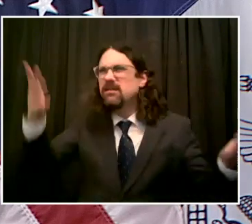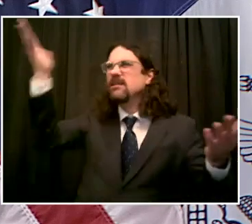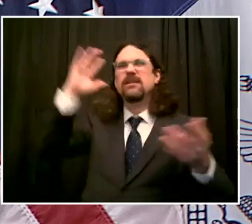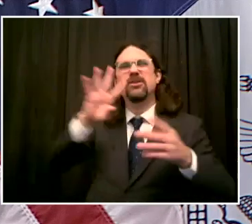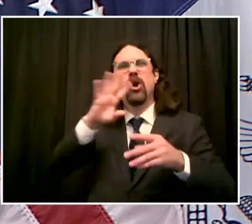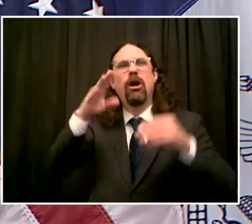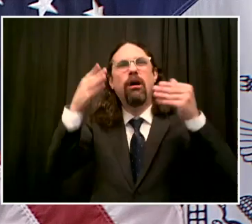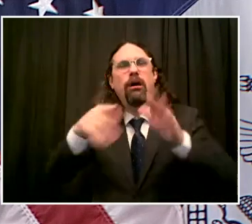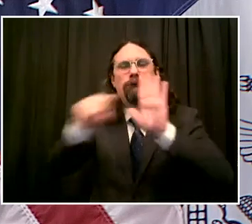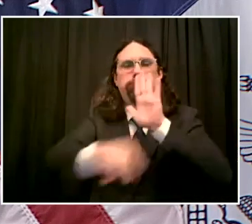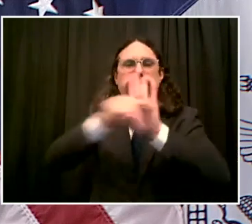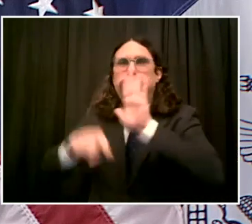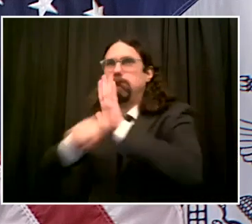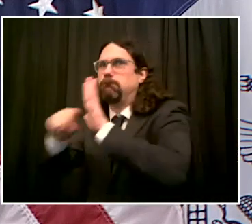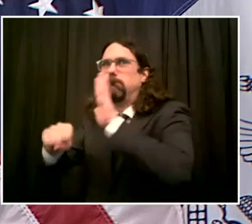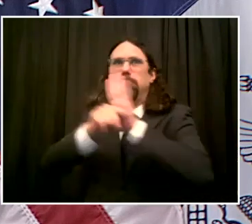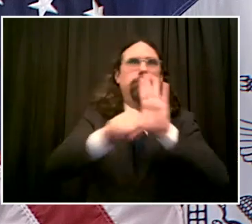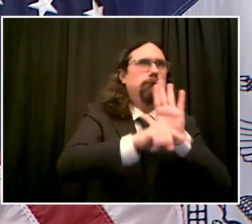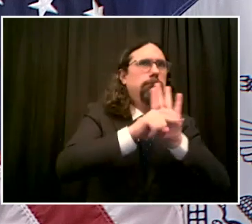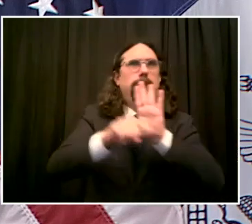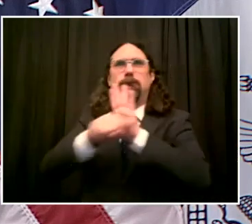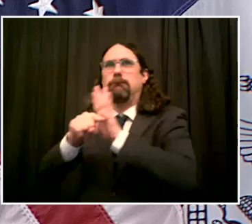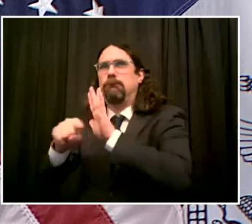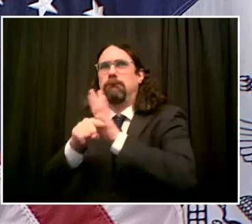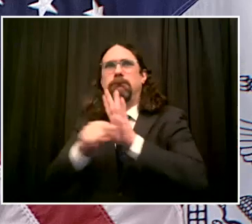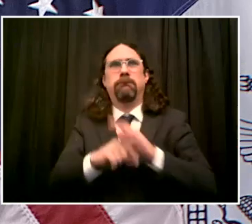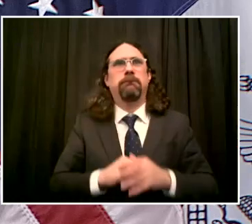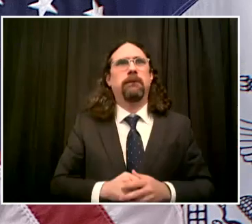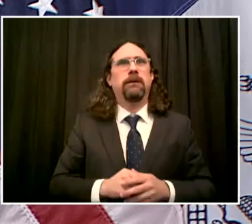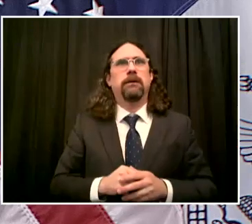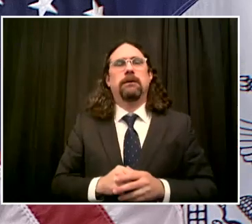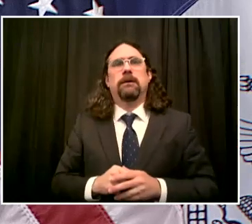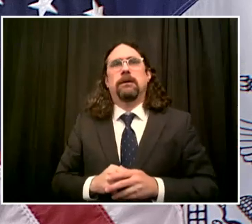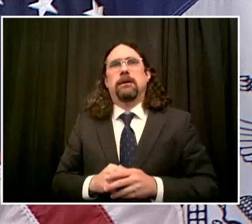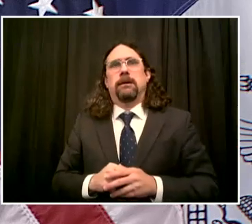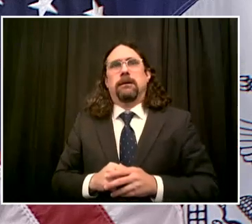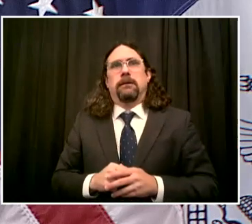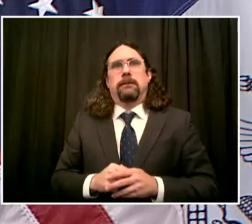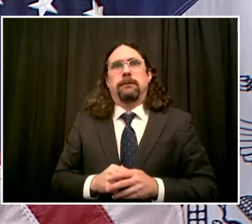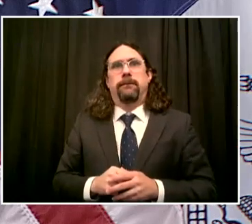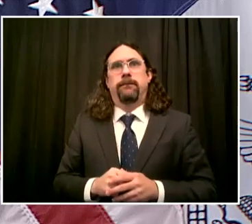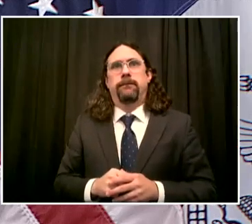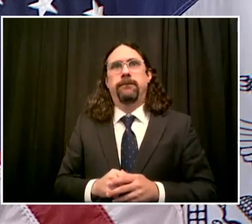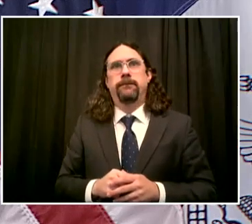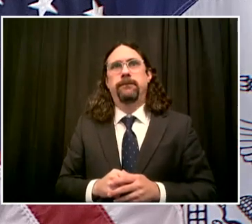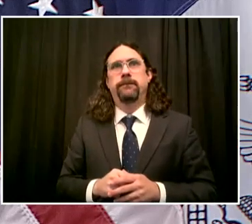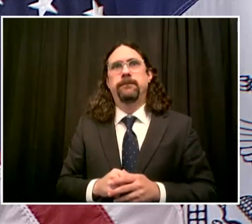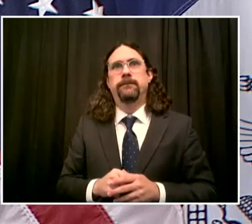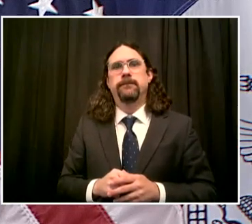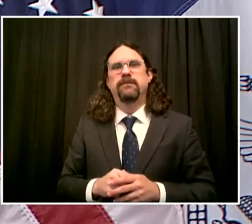PEOPLE, WHICH THEIR OWN PEOPLE WILL NOT ACCEPT. OR PEOPLE WHO WILL COME TO